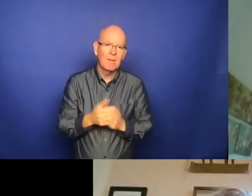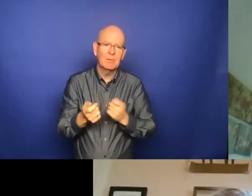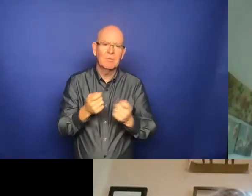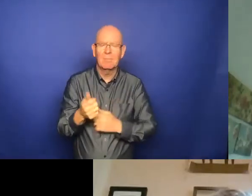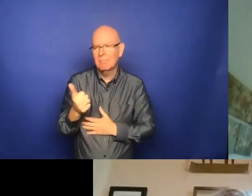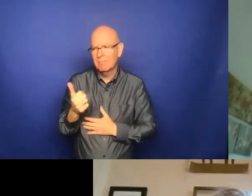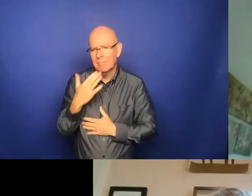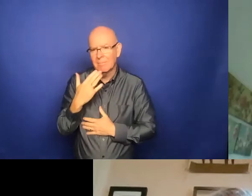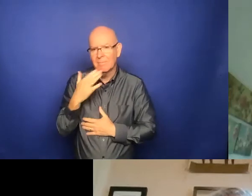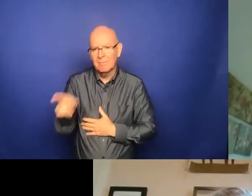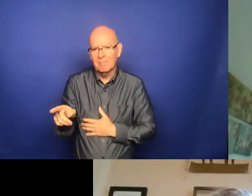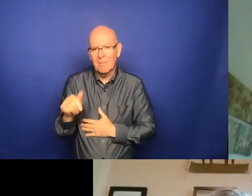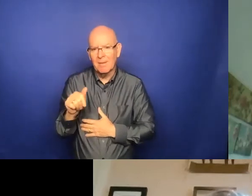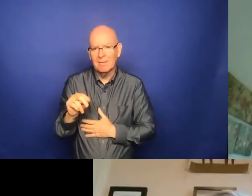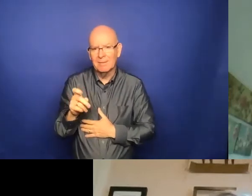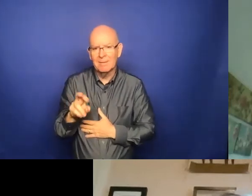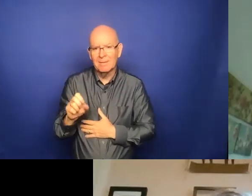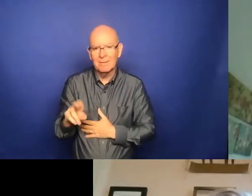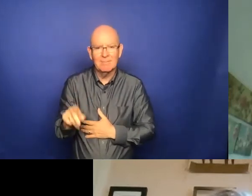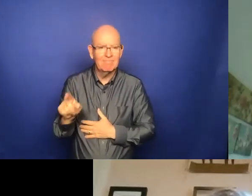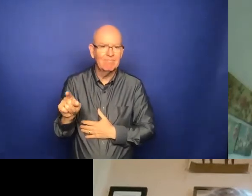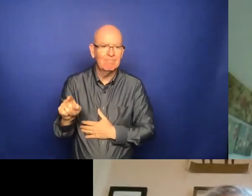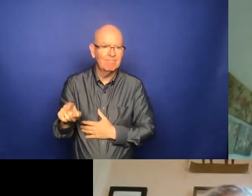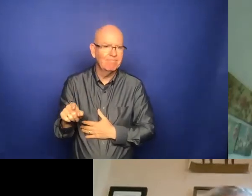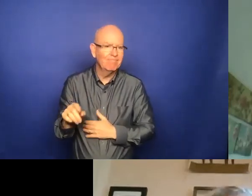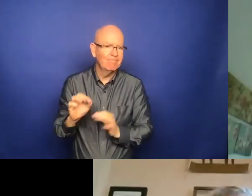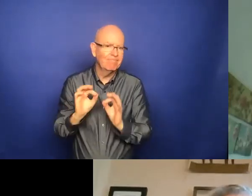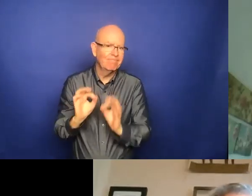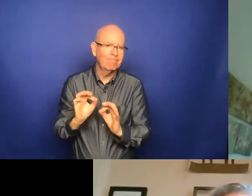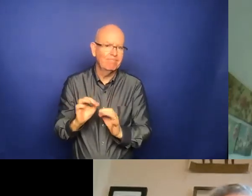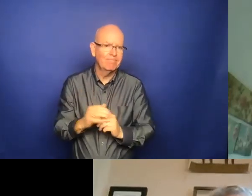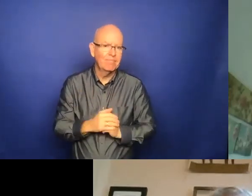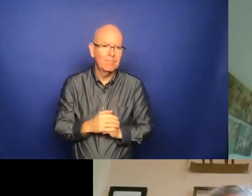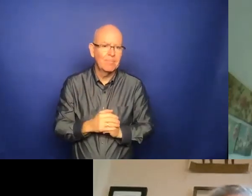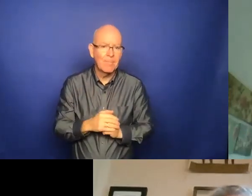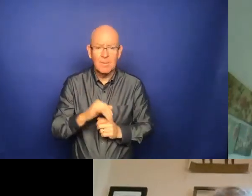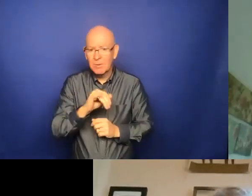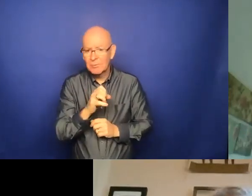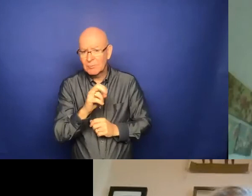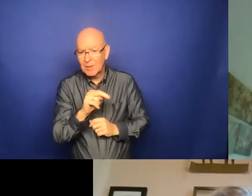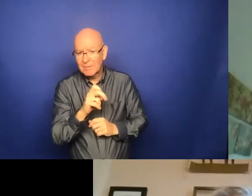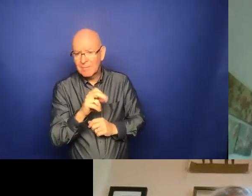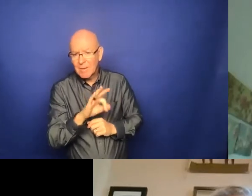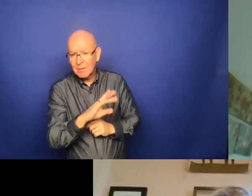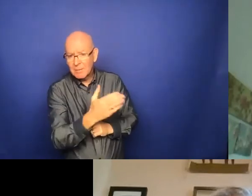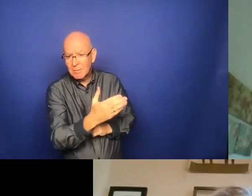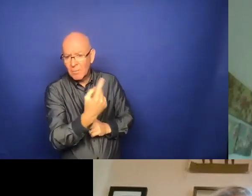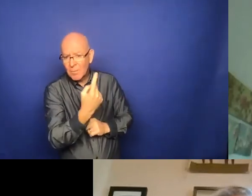is . >> JENNIFER MADANS: When